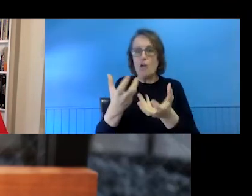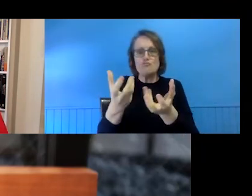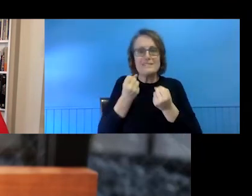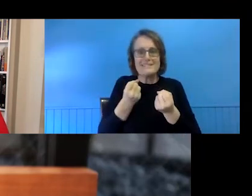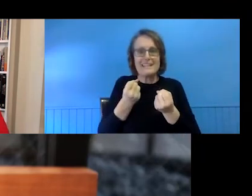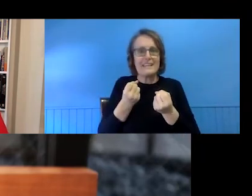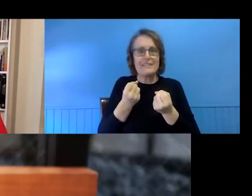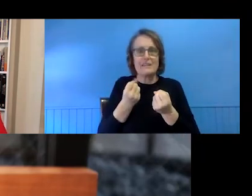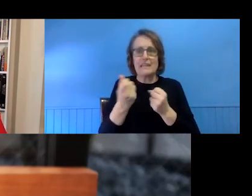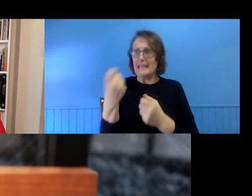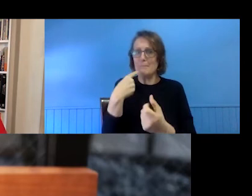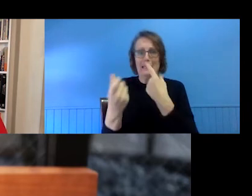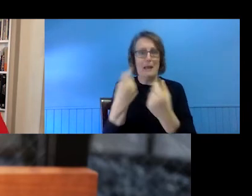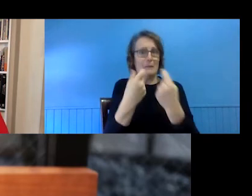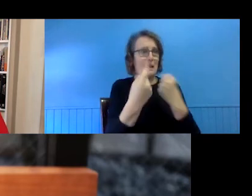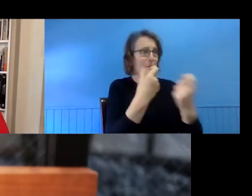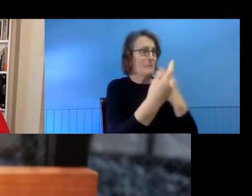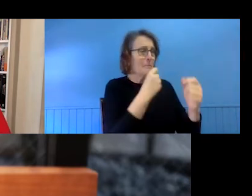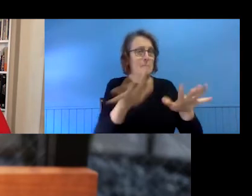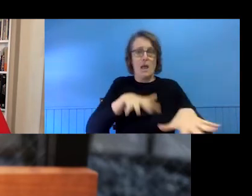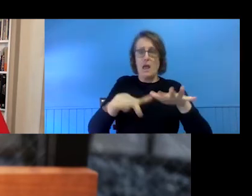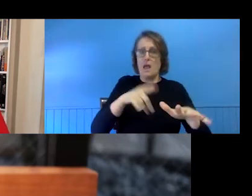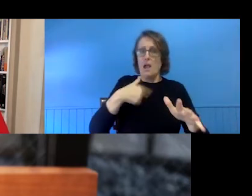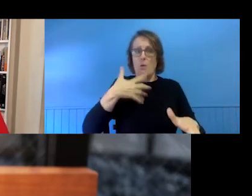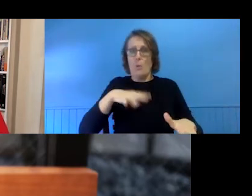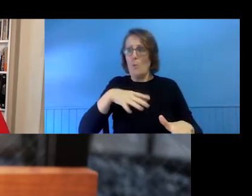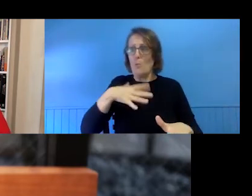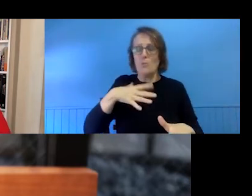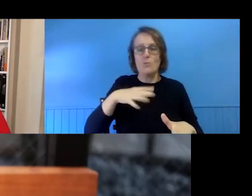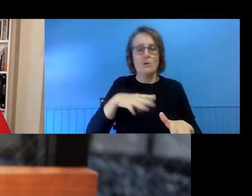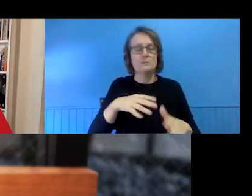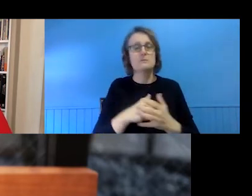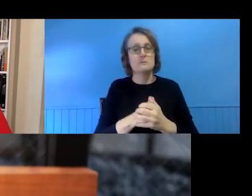desperate emails from people who wanted something from me. Many of